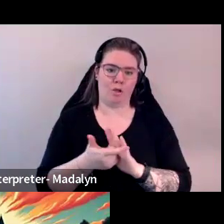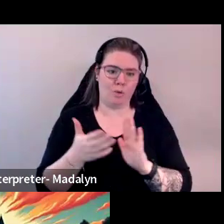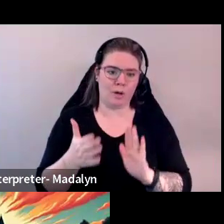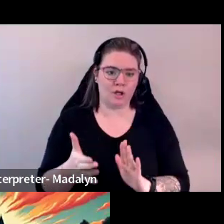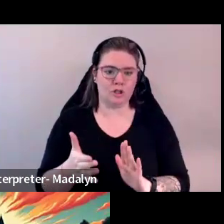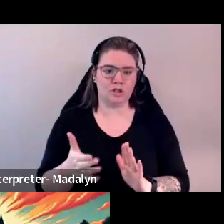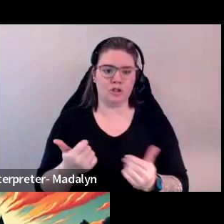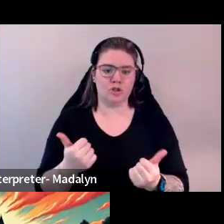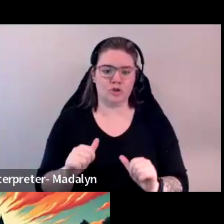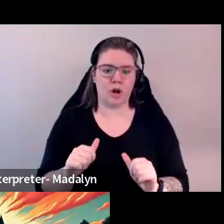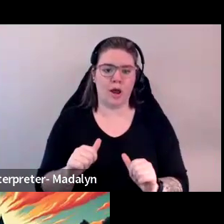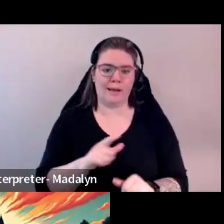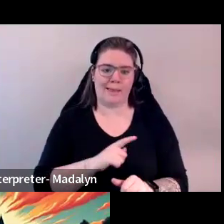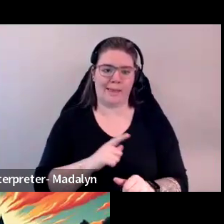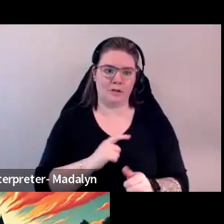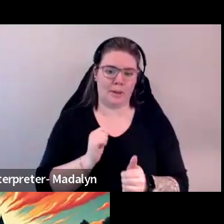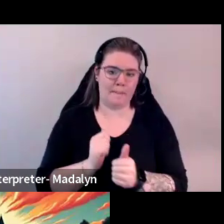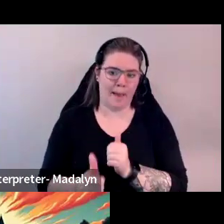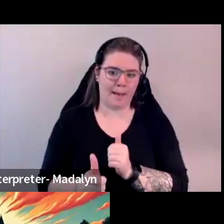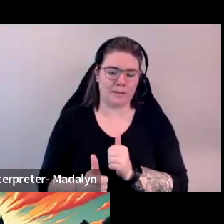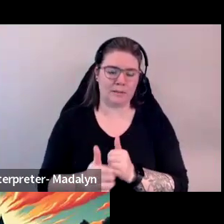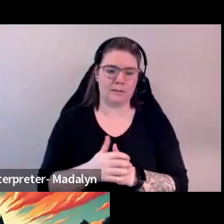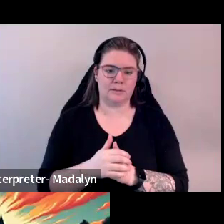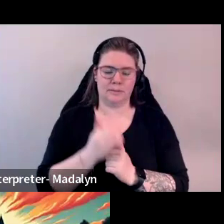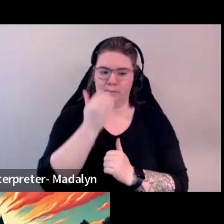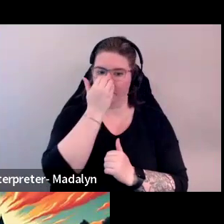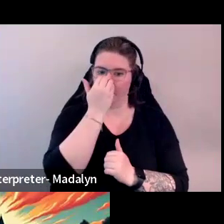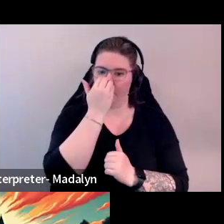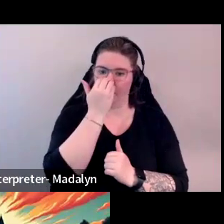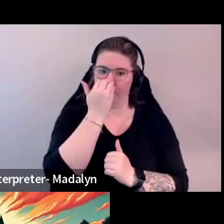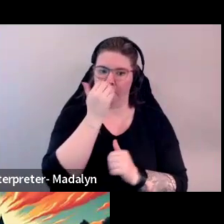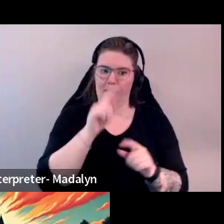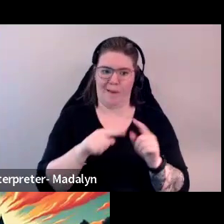Don Dew: get legislation passed, and Don Dew: but I'm the youngest person